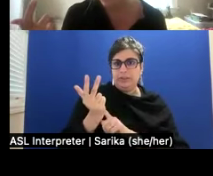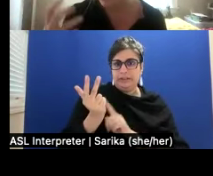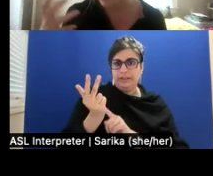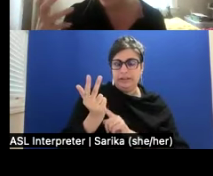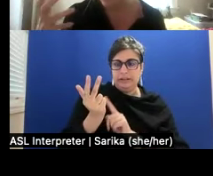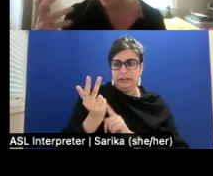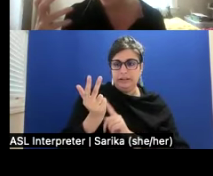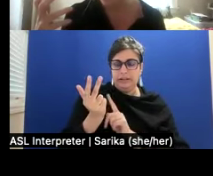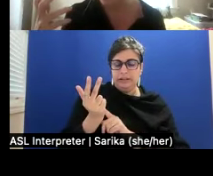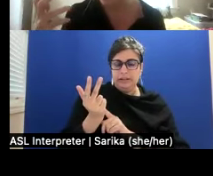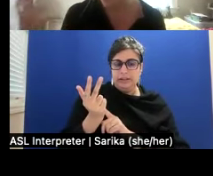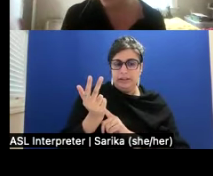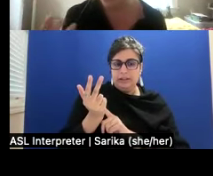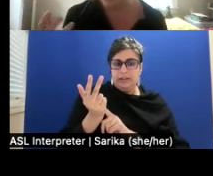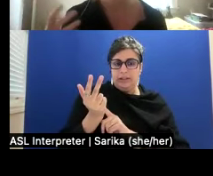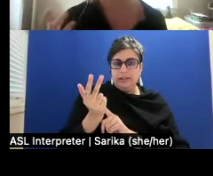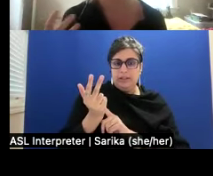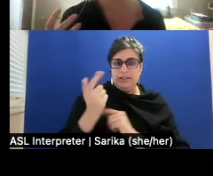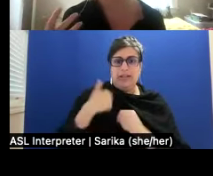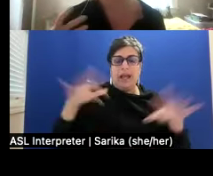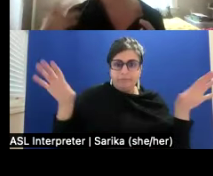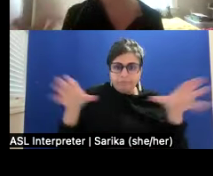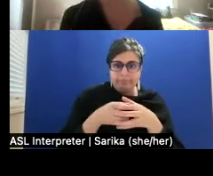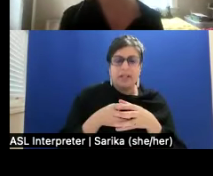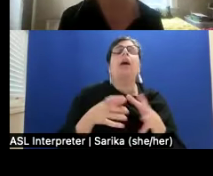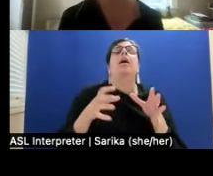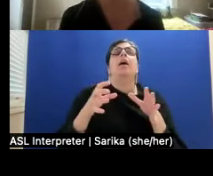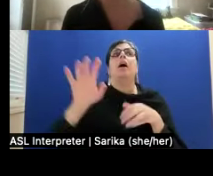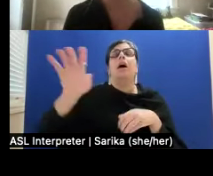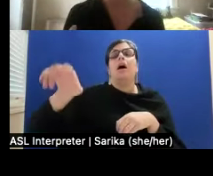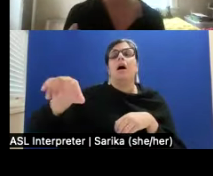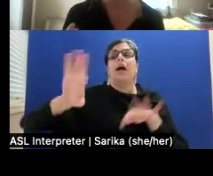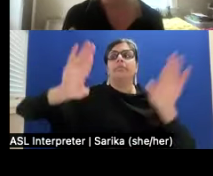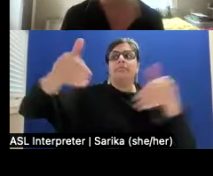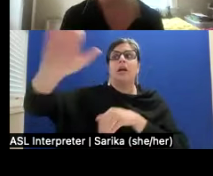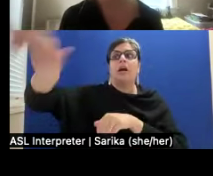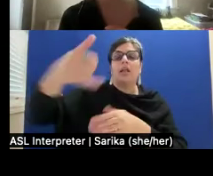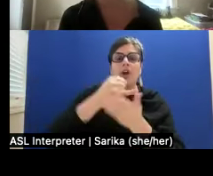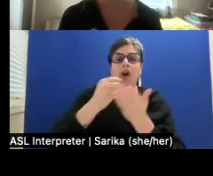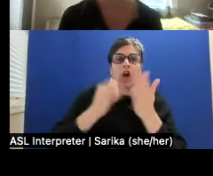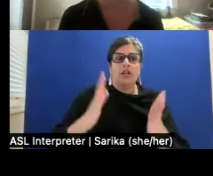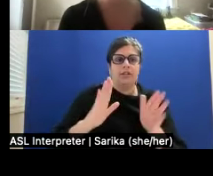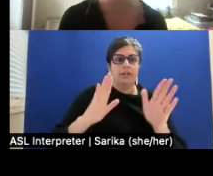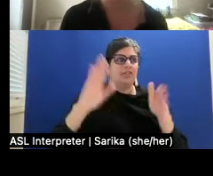things was that I brought together other artists to speak at the meal to share their poetry, to write essays,